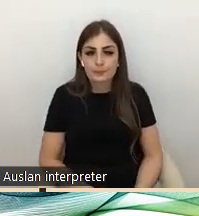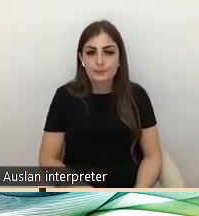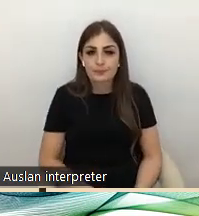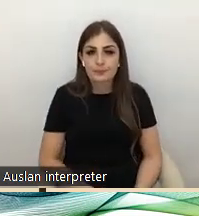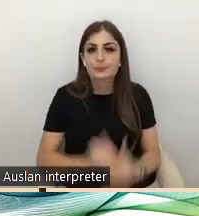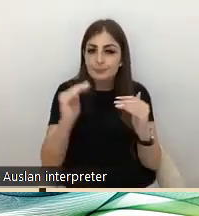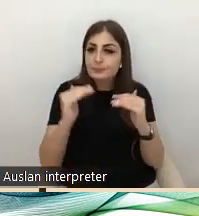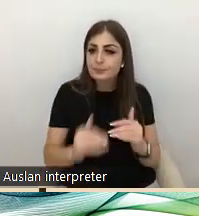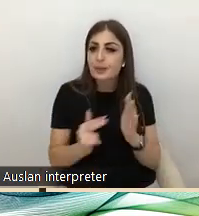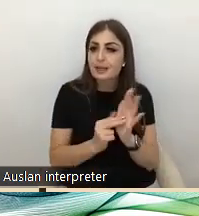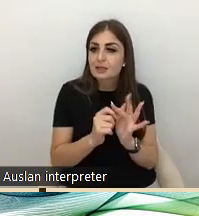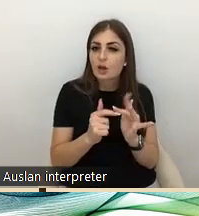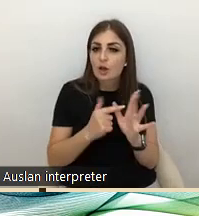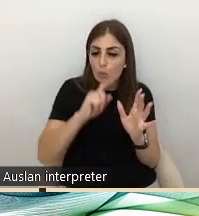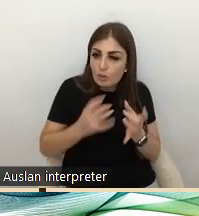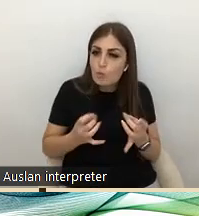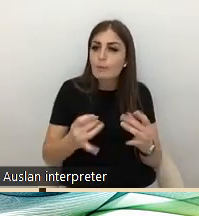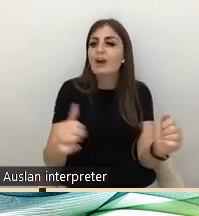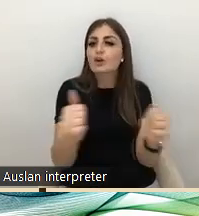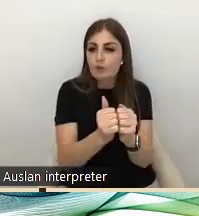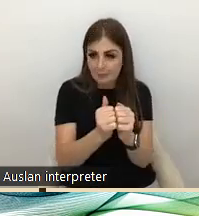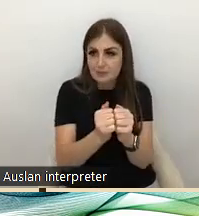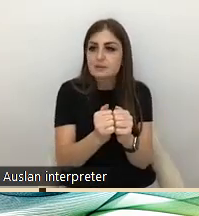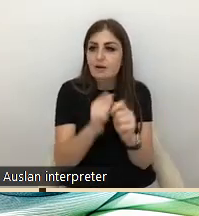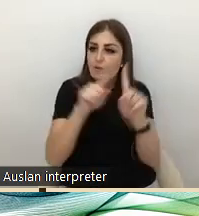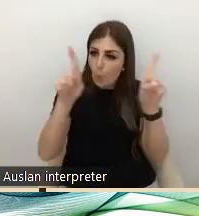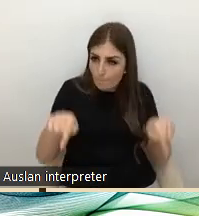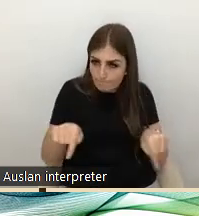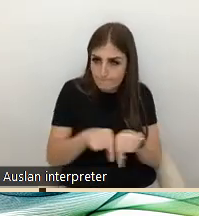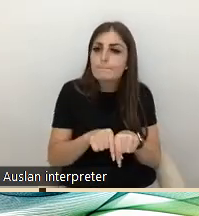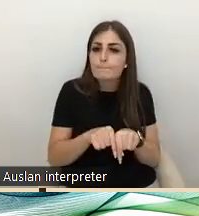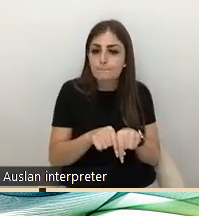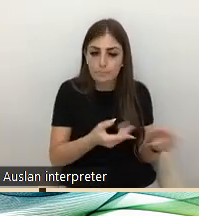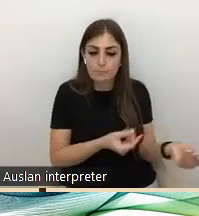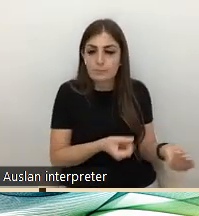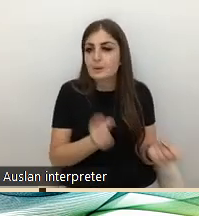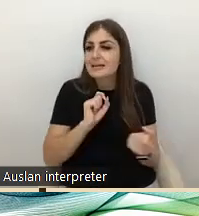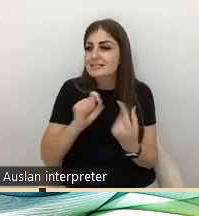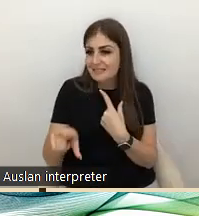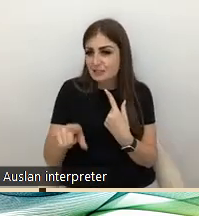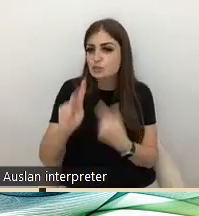The NDIA will prepare an agreement form to be sent to the participant.